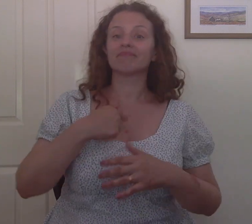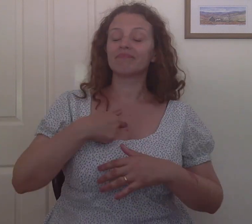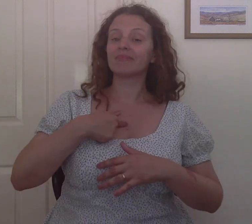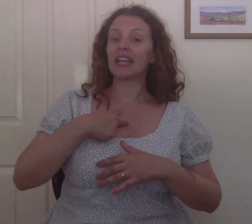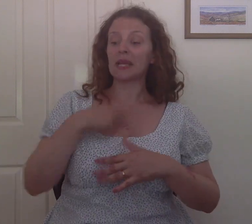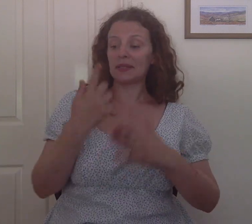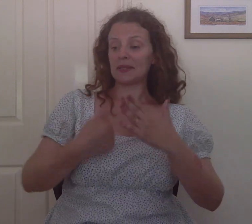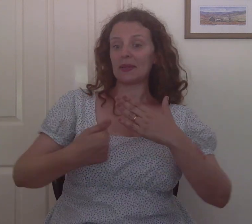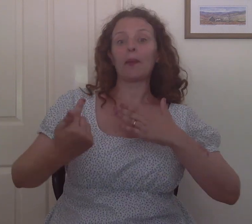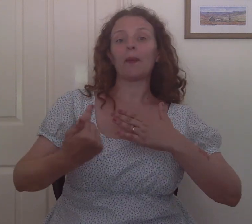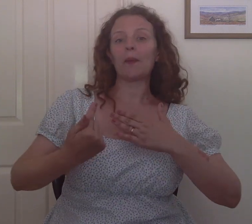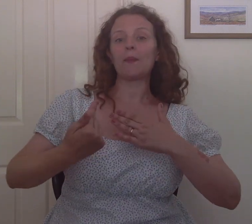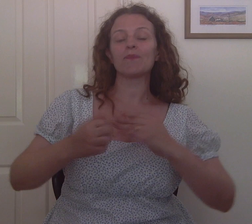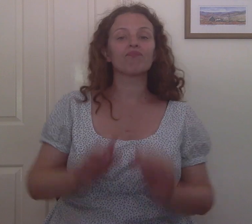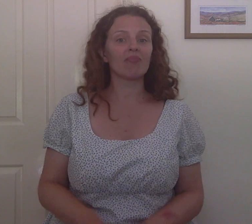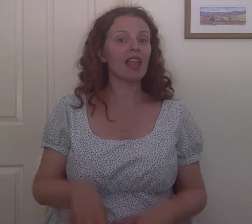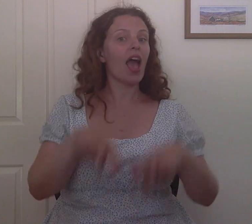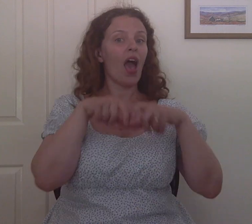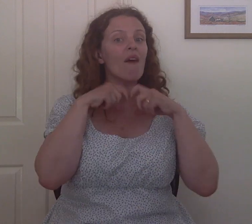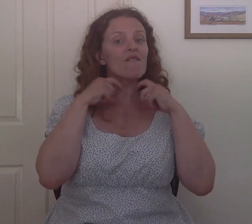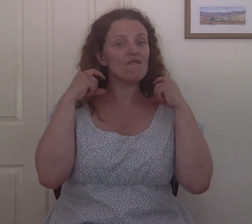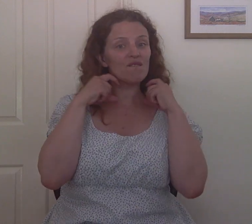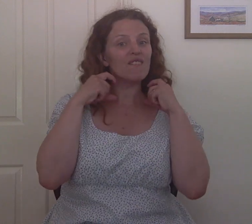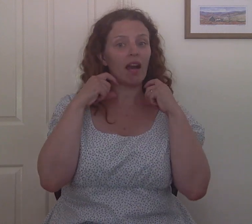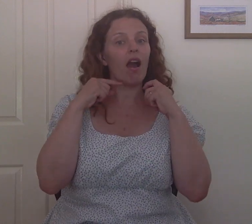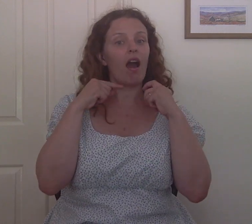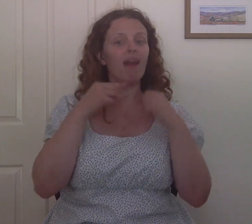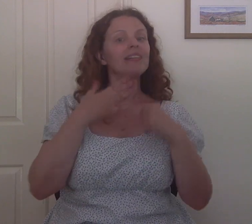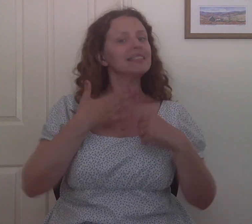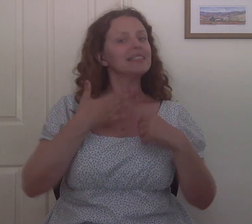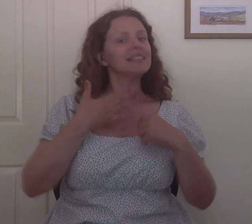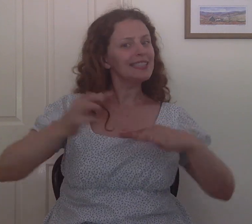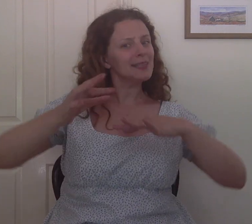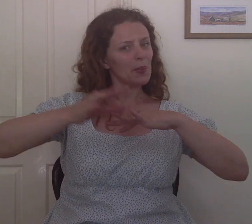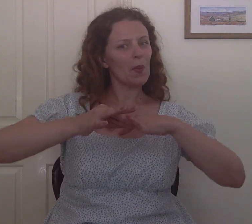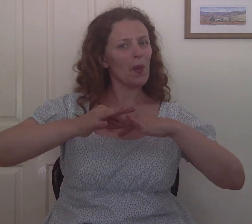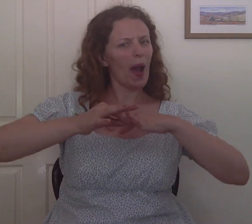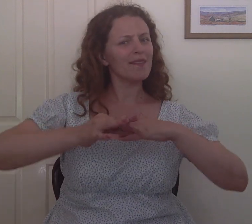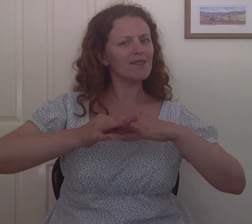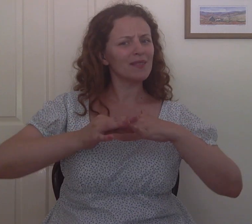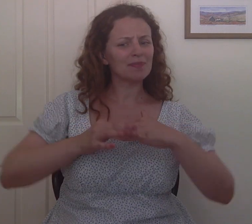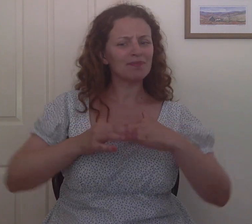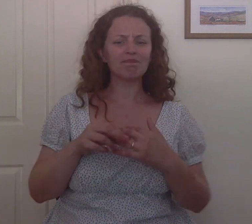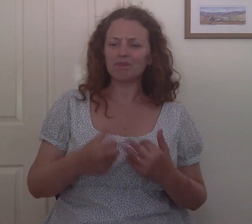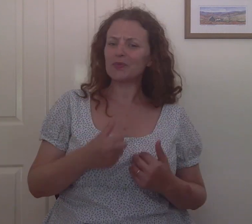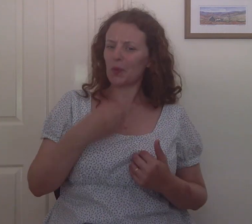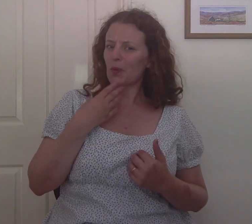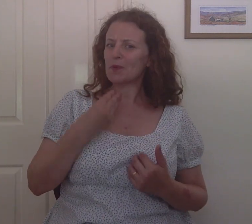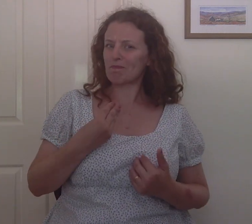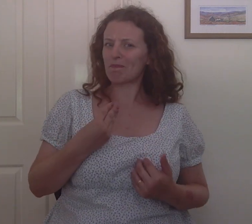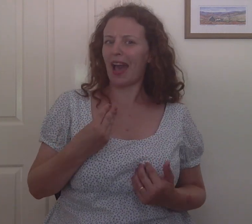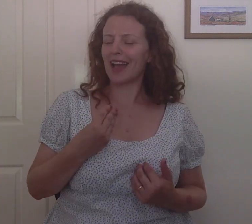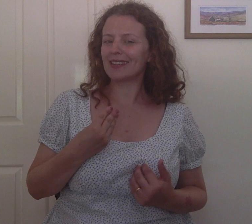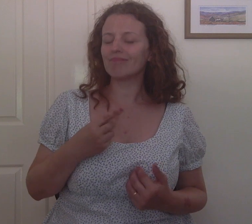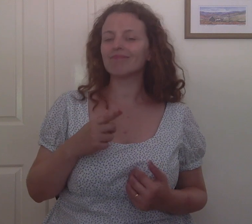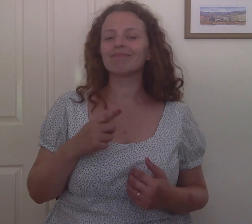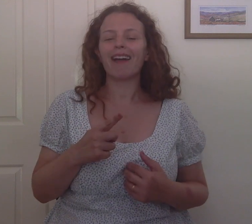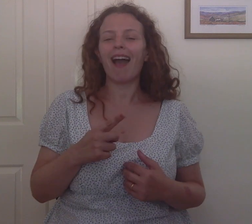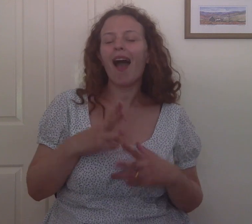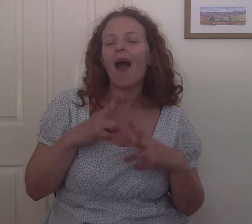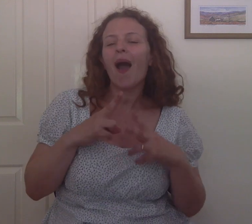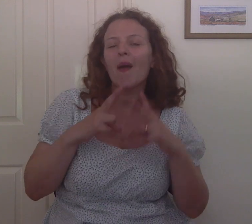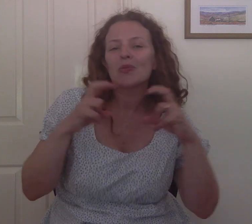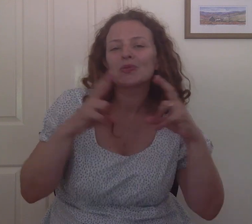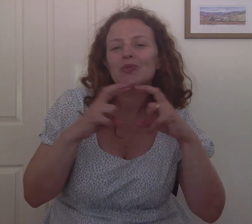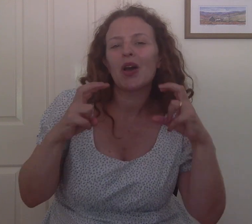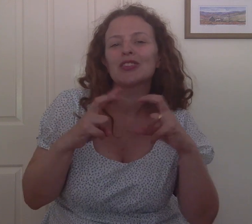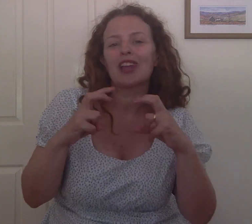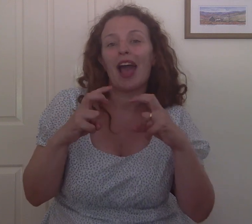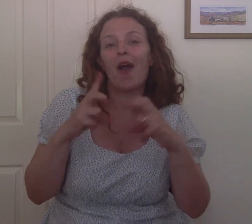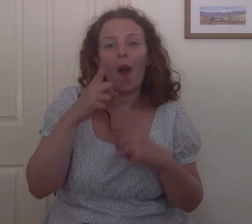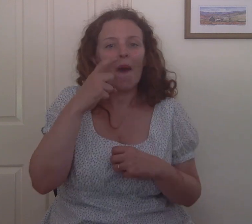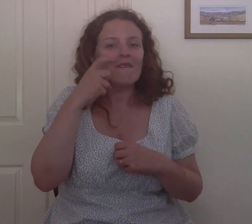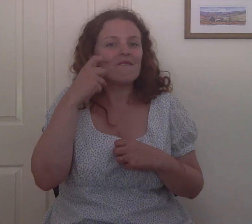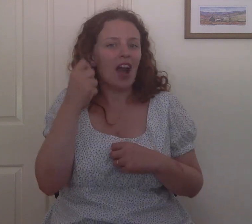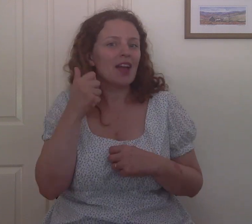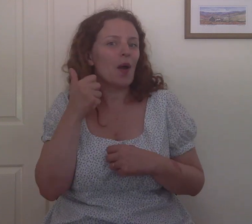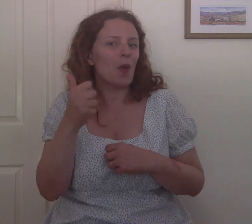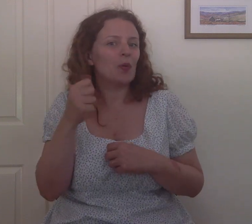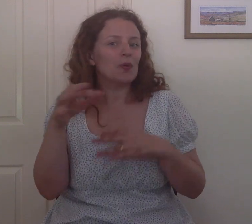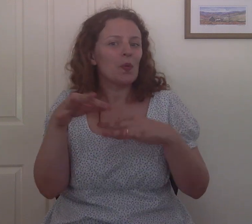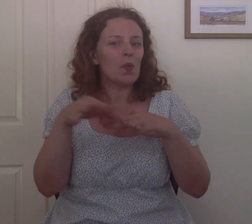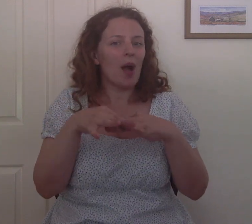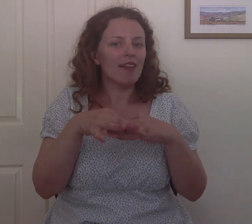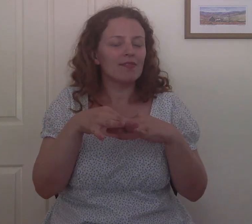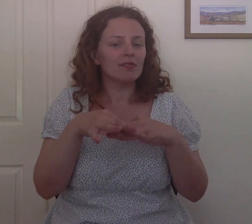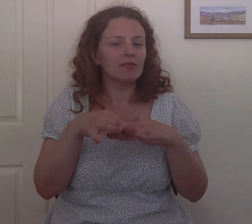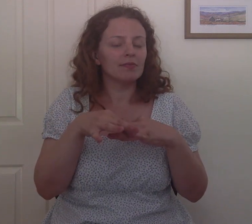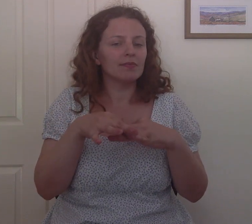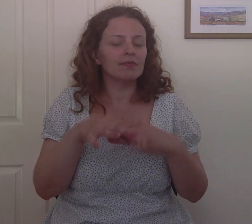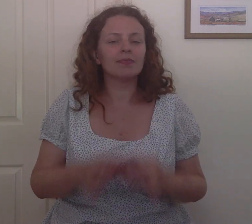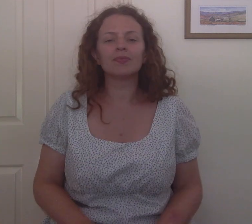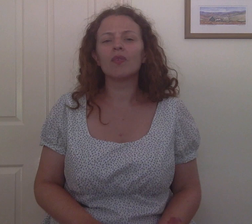He's single and the vicar and needs a wife. I will search a find a good wife."